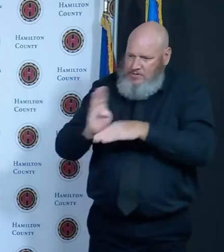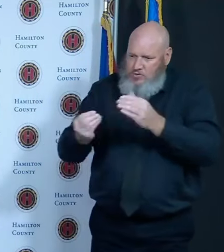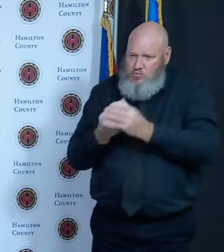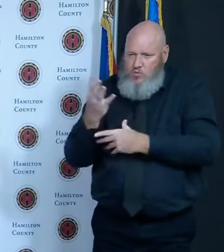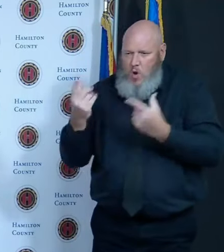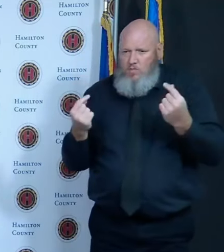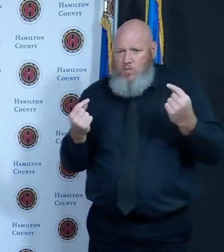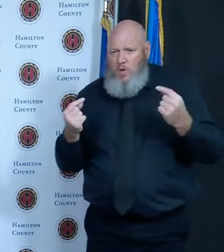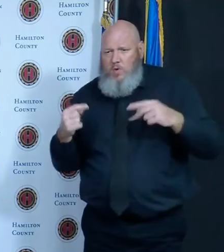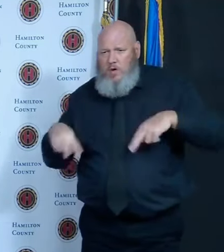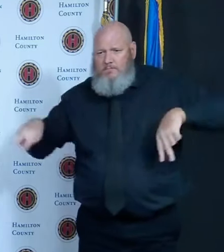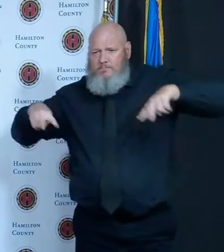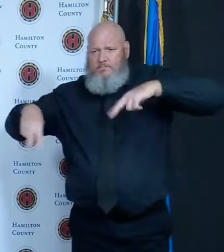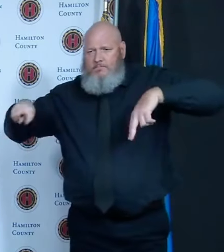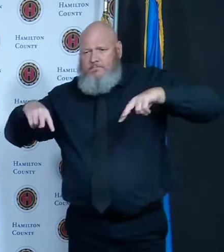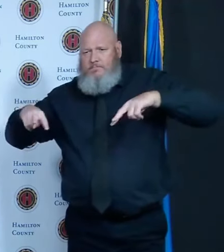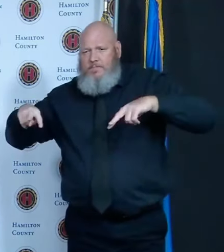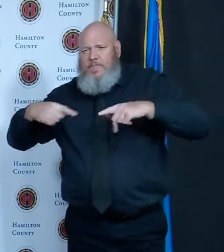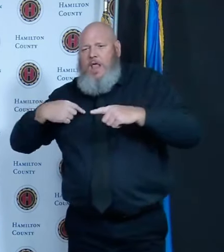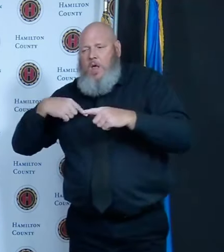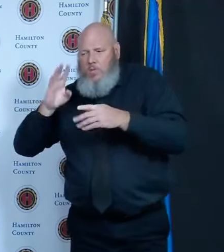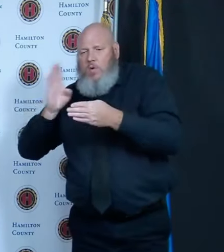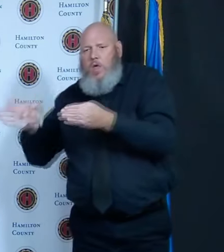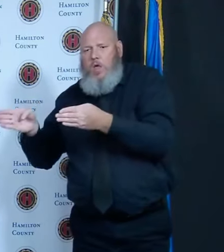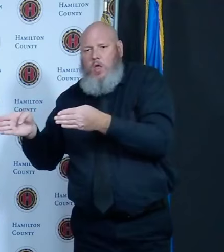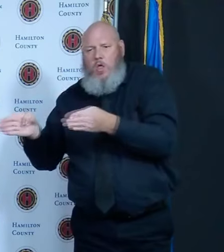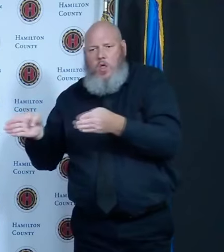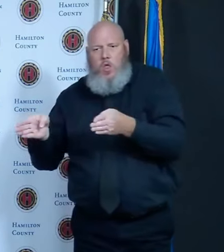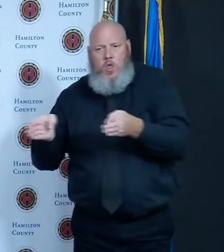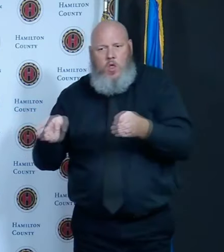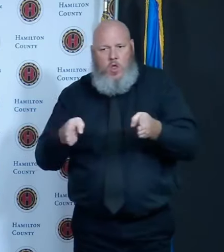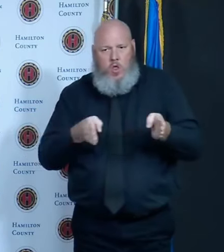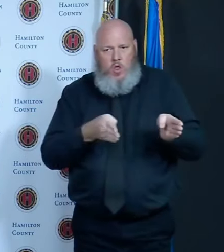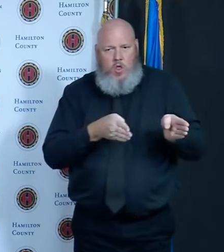pivoted to say we're gonna focus on two things one how do we keep businesses